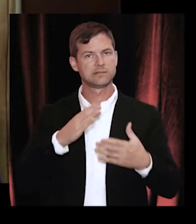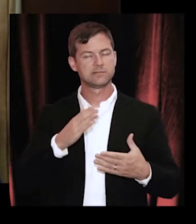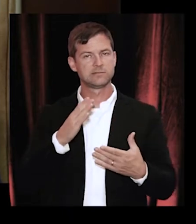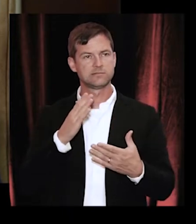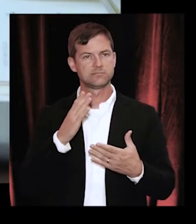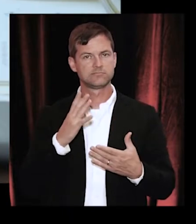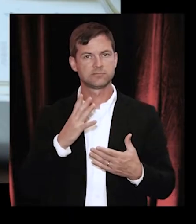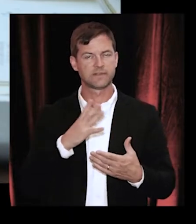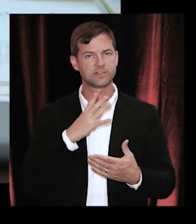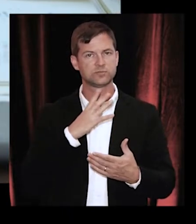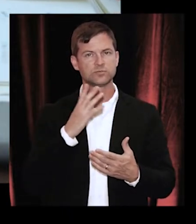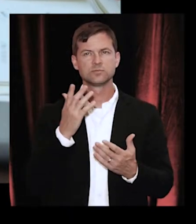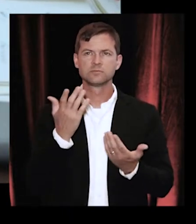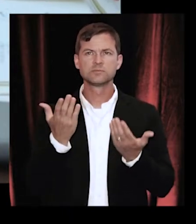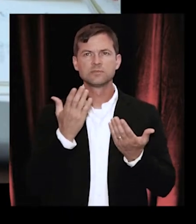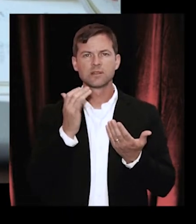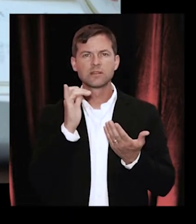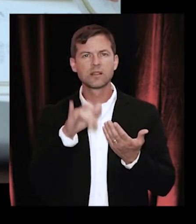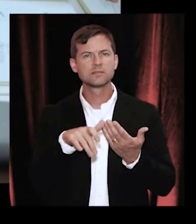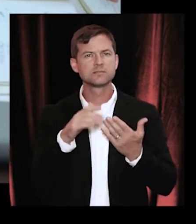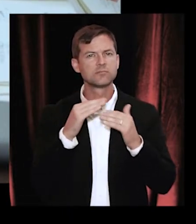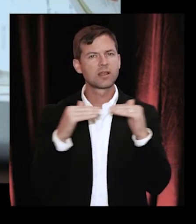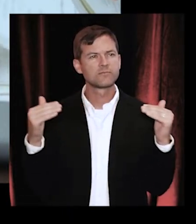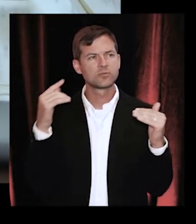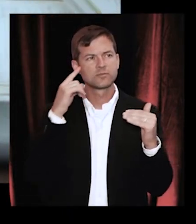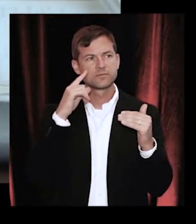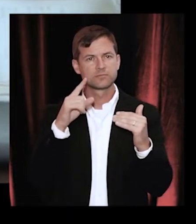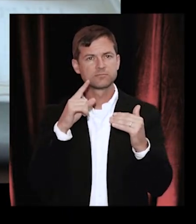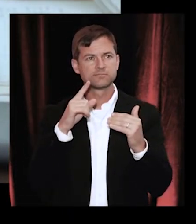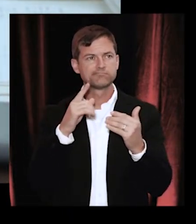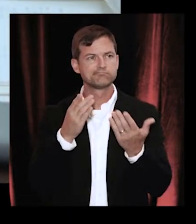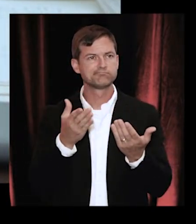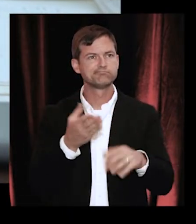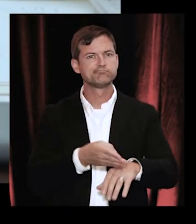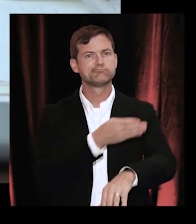is also using your platform for the betterment of others and bring awareness